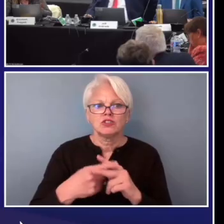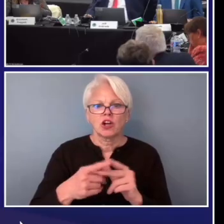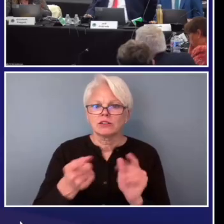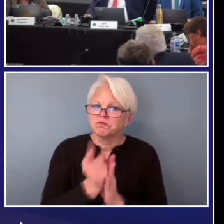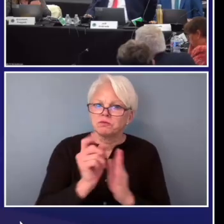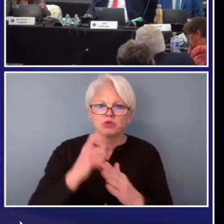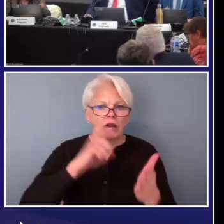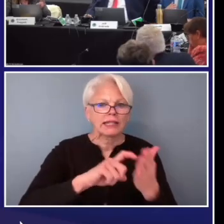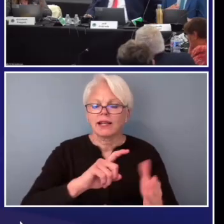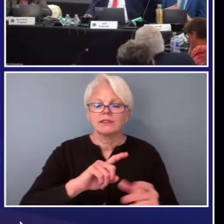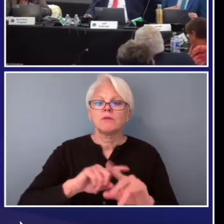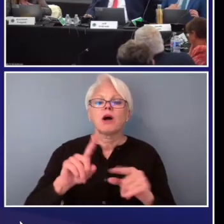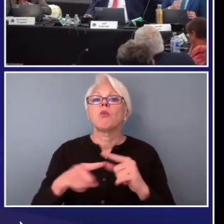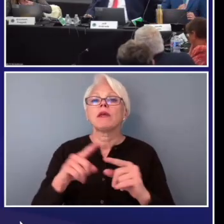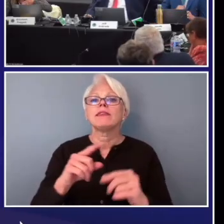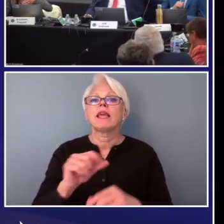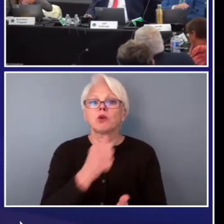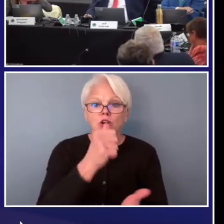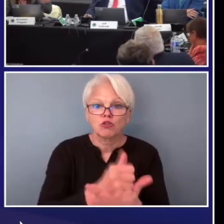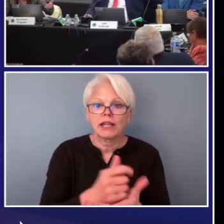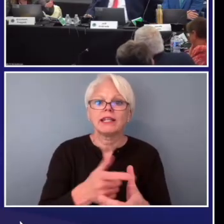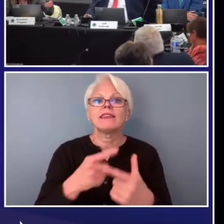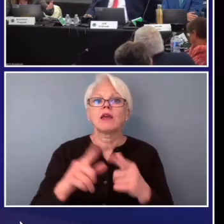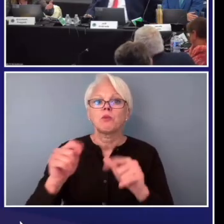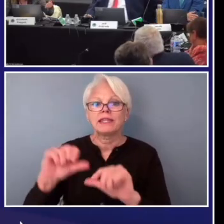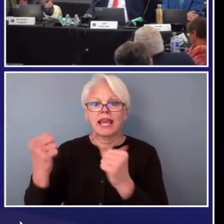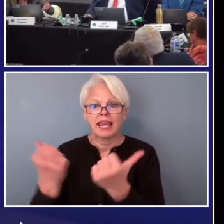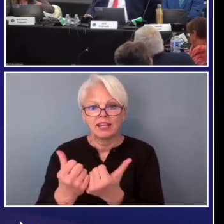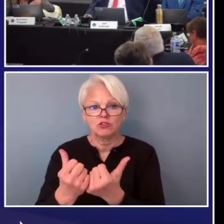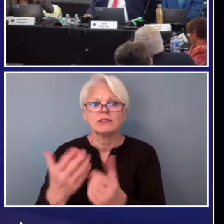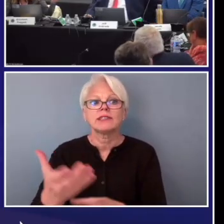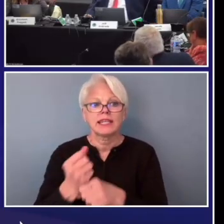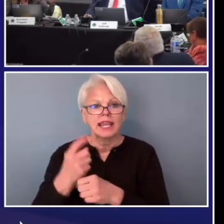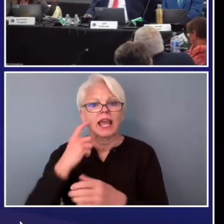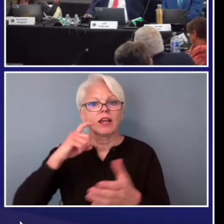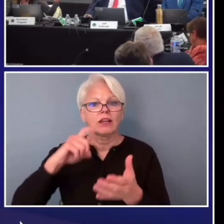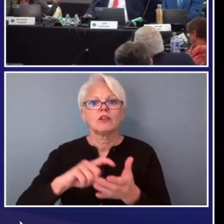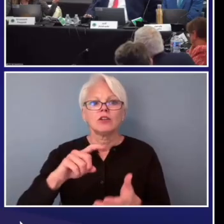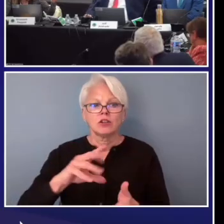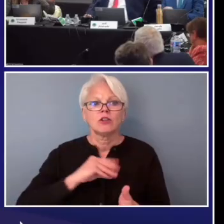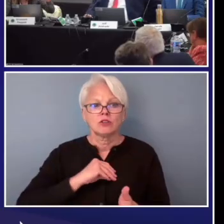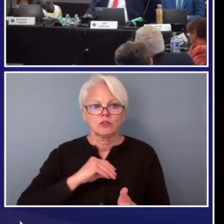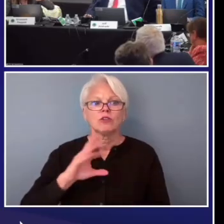they were to be accredited, and then once that agency were to gain recognition, they would have full 2 years, going,